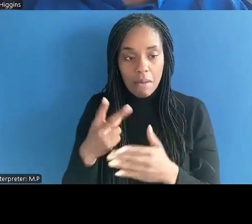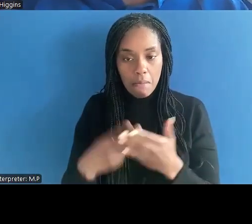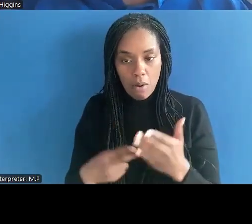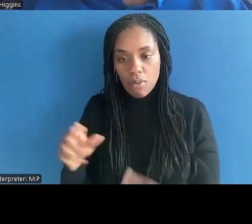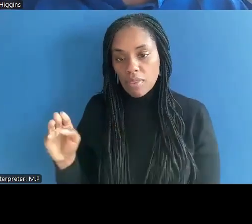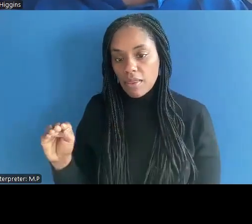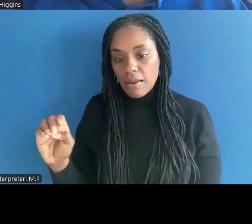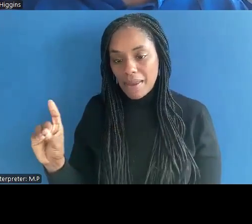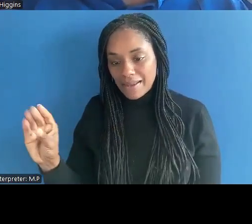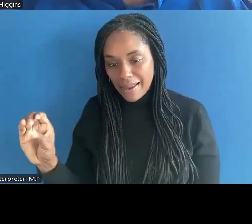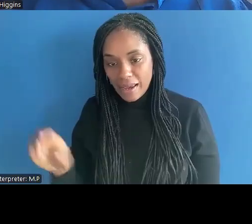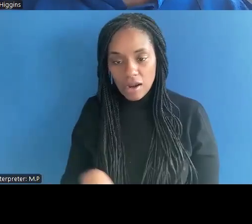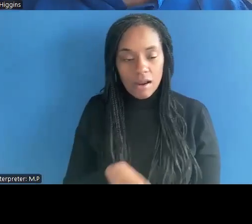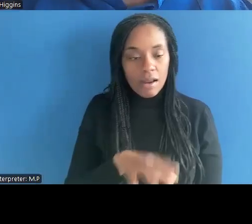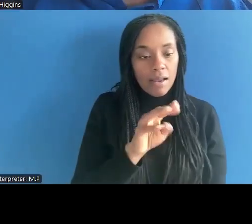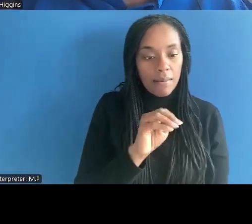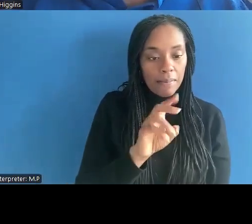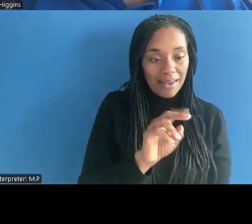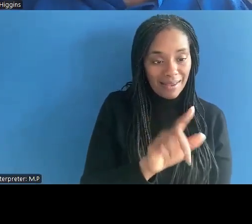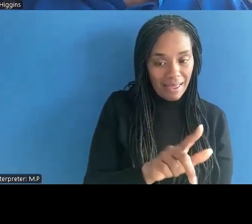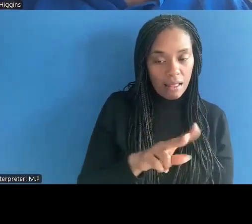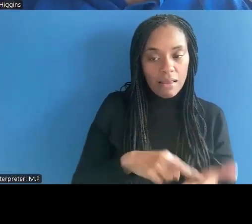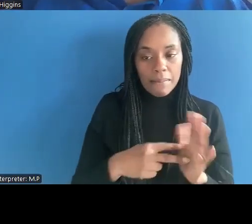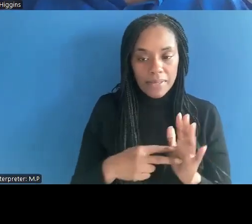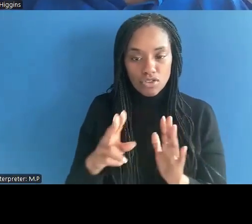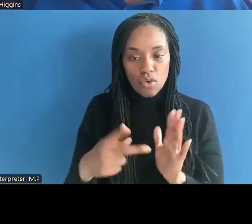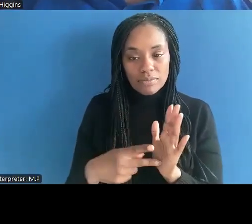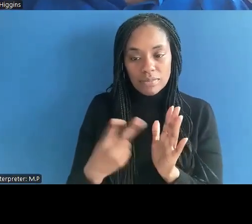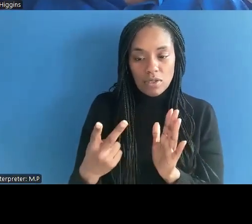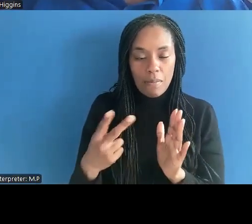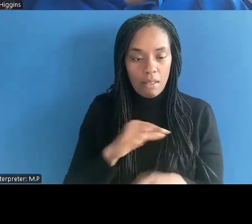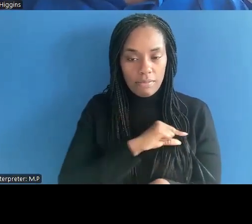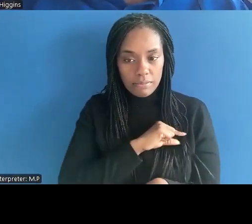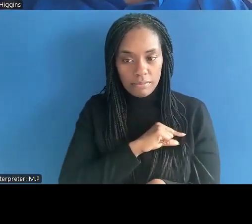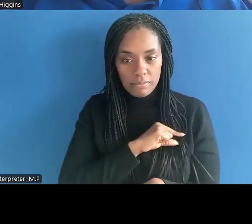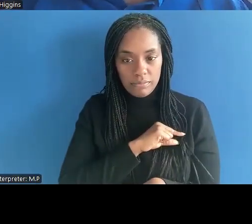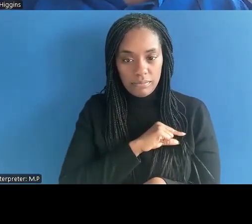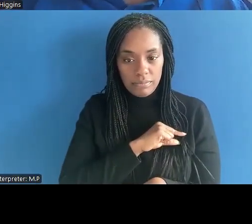you're considered a dual eligible. And so there are Medi-Cal Medicare plans